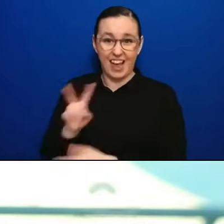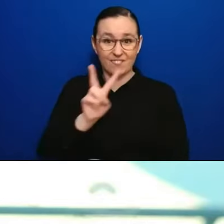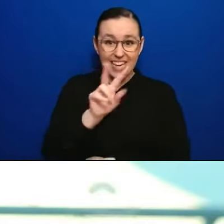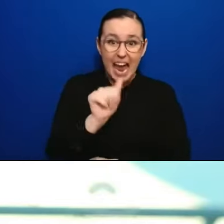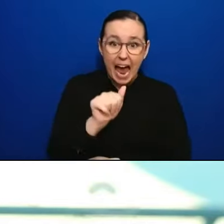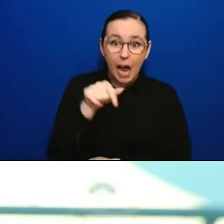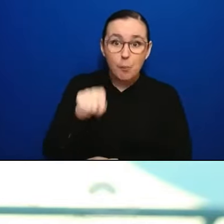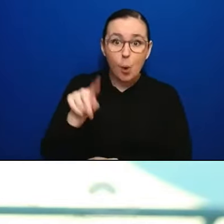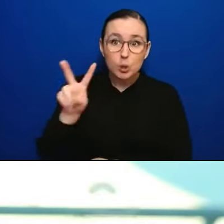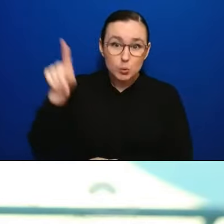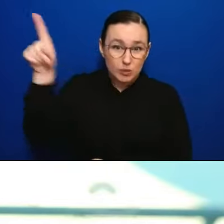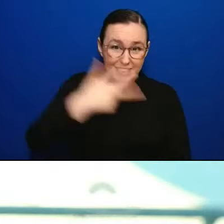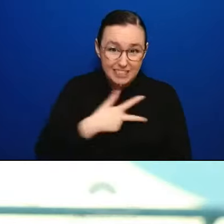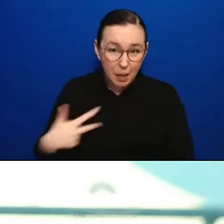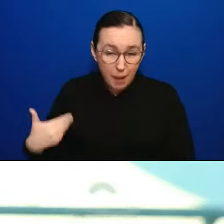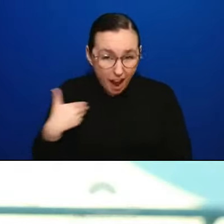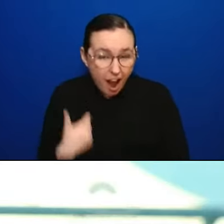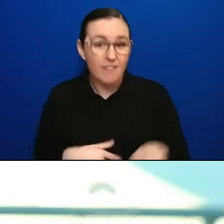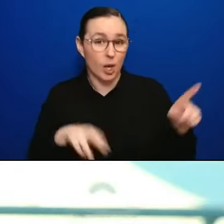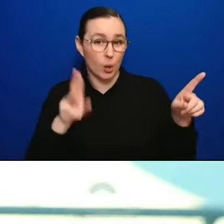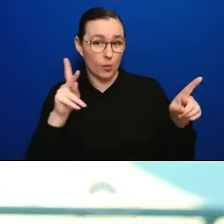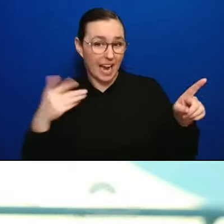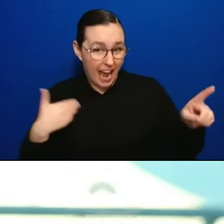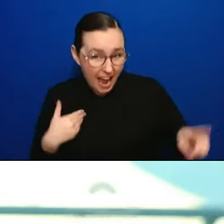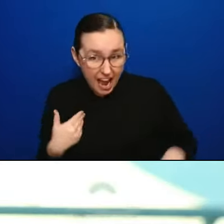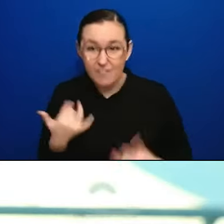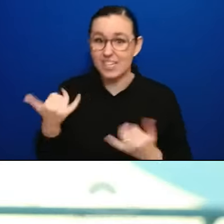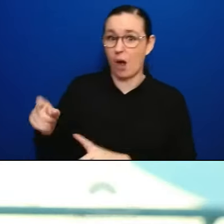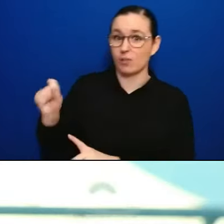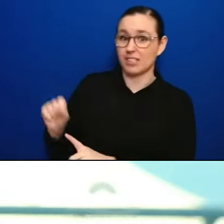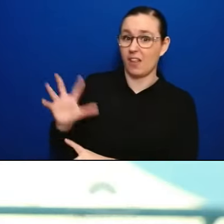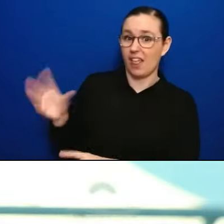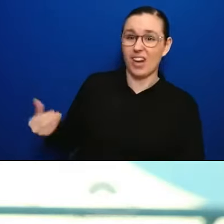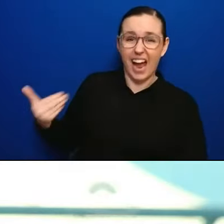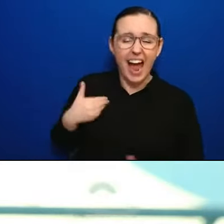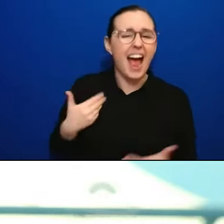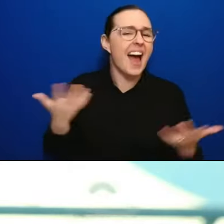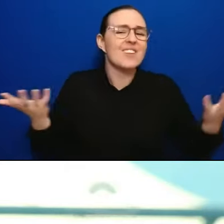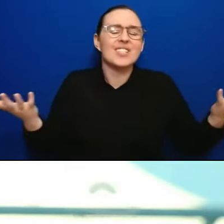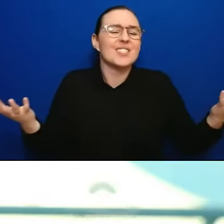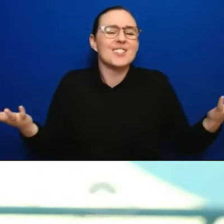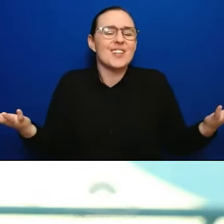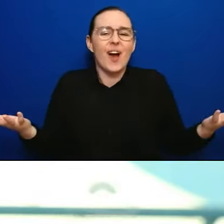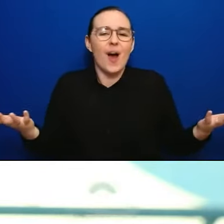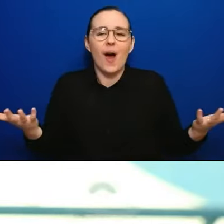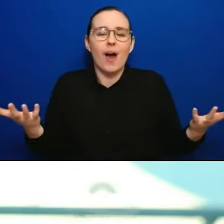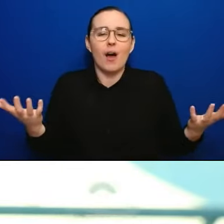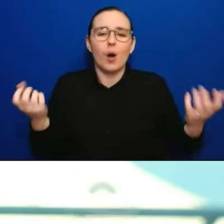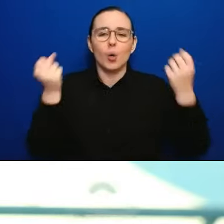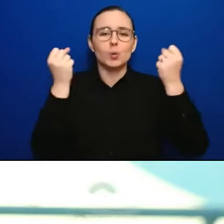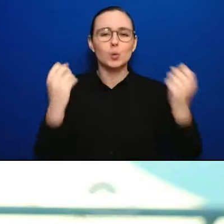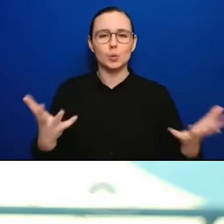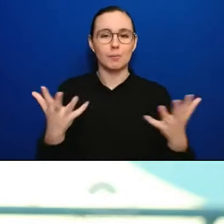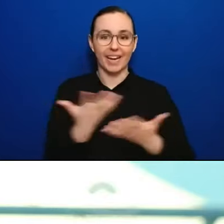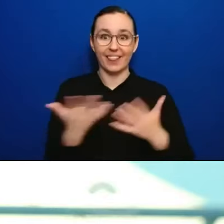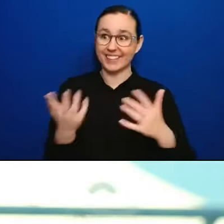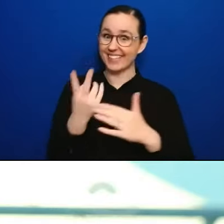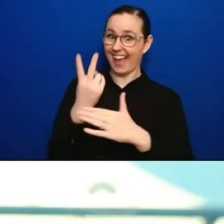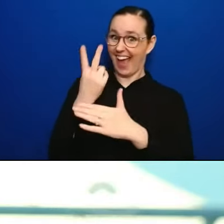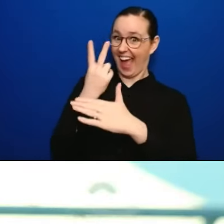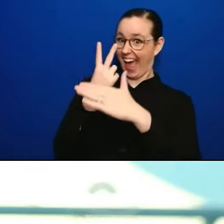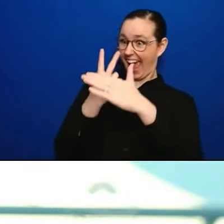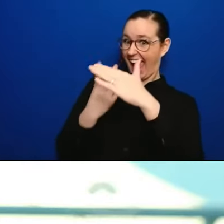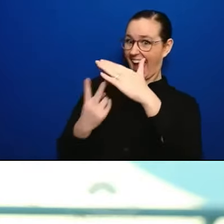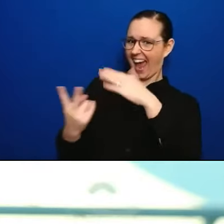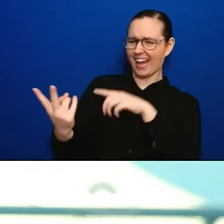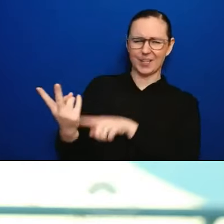up every day whether it's the